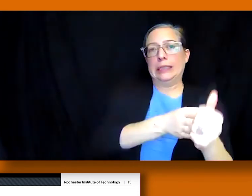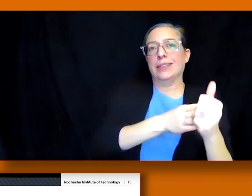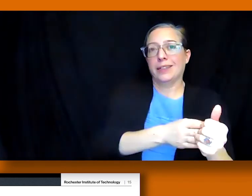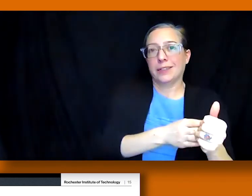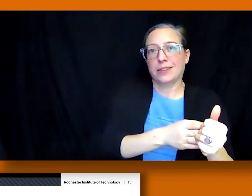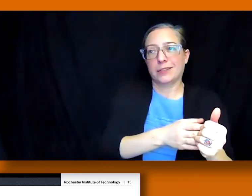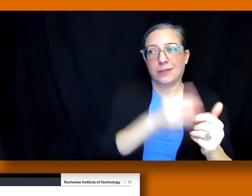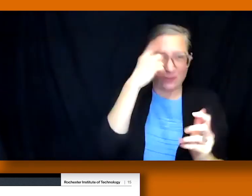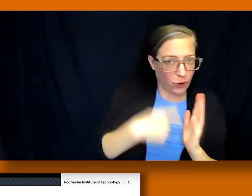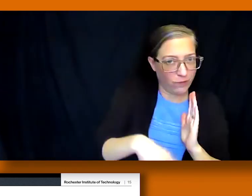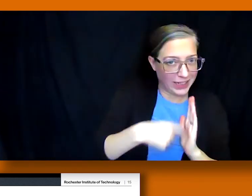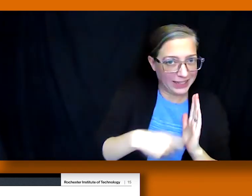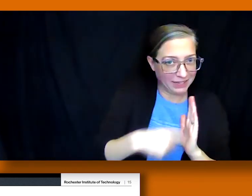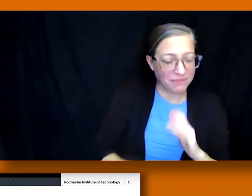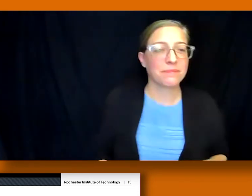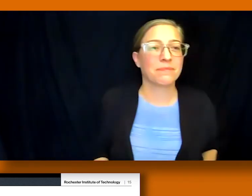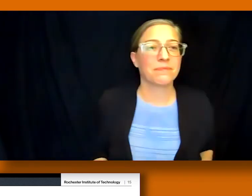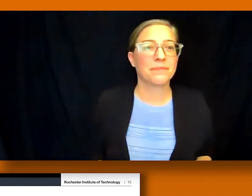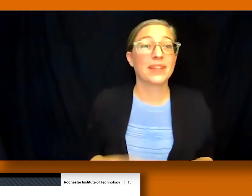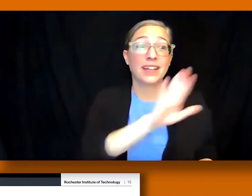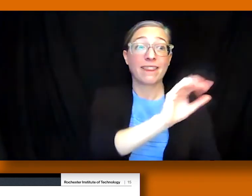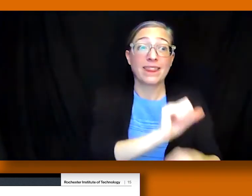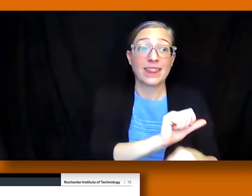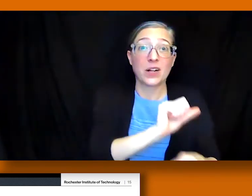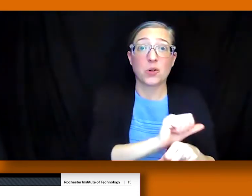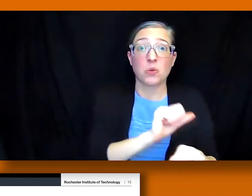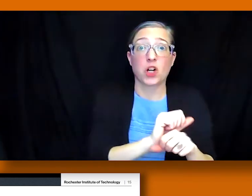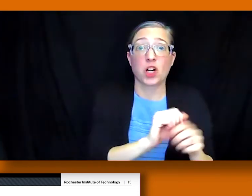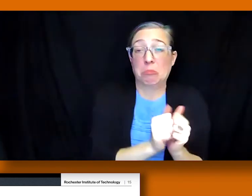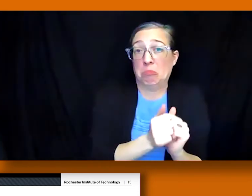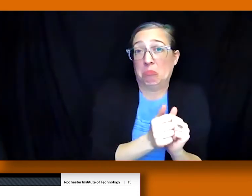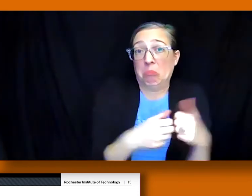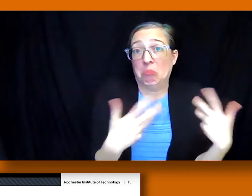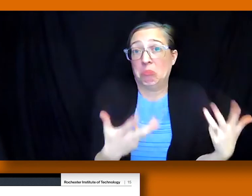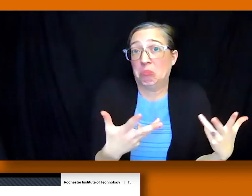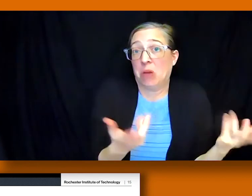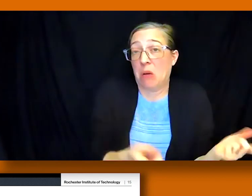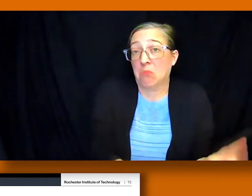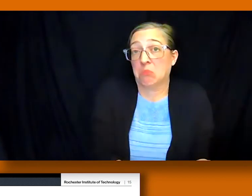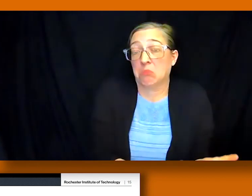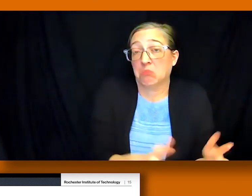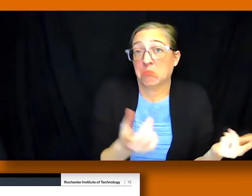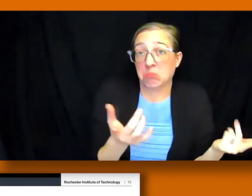And their work is done with, uh... without the reliance of their employer